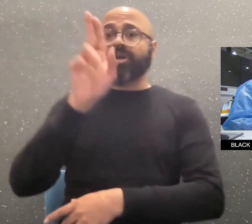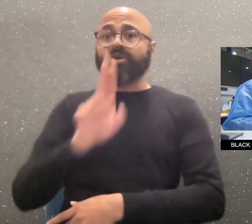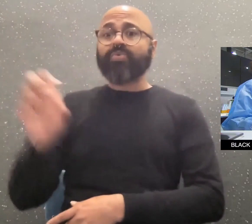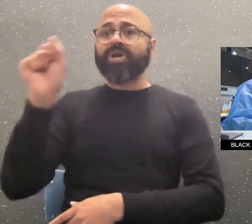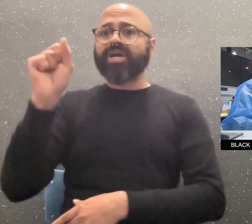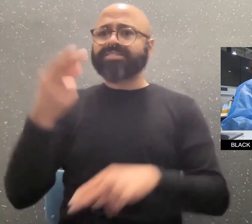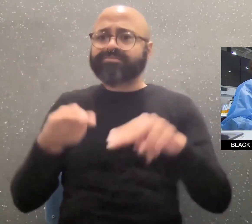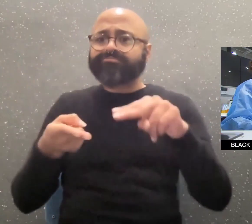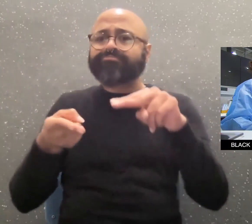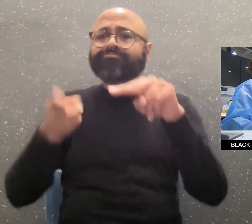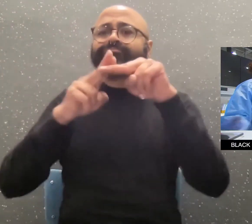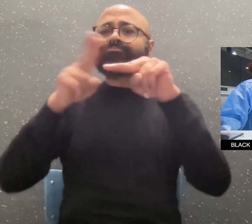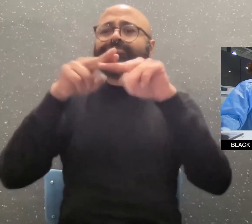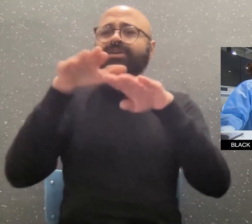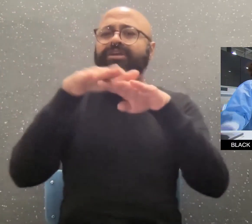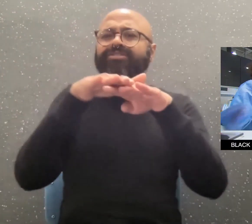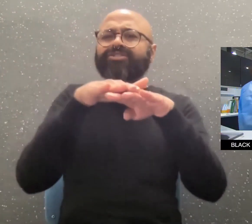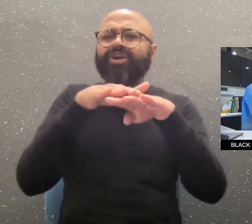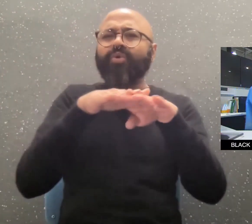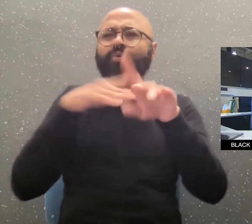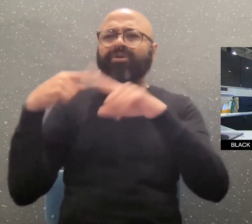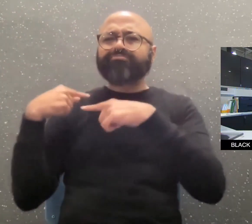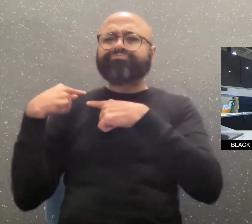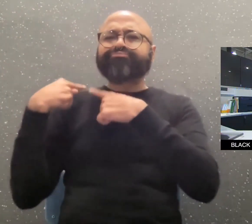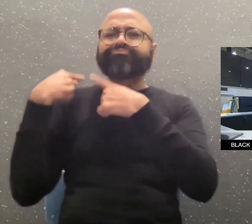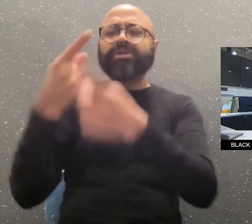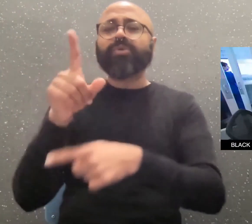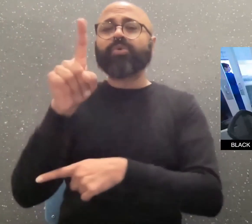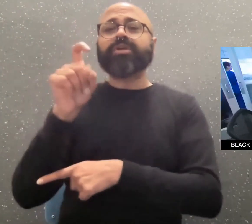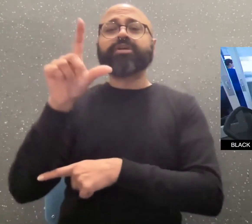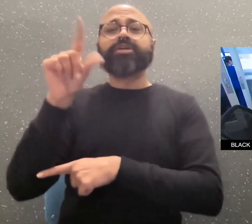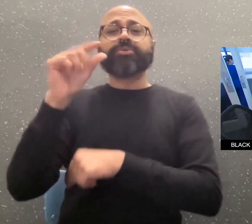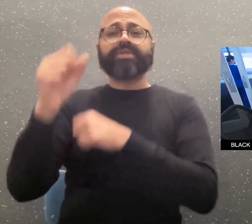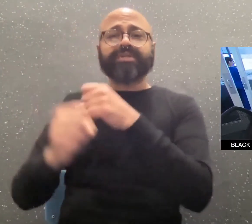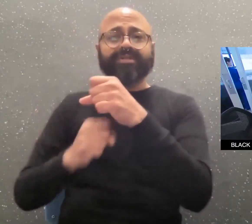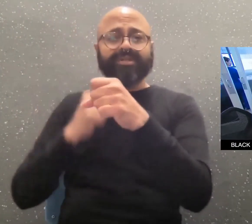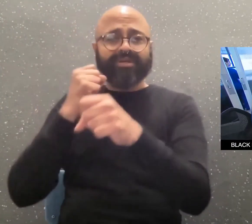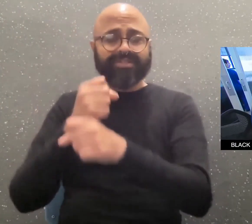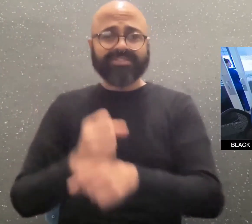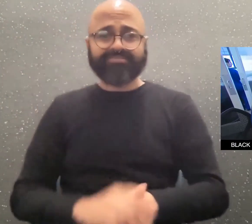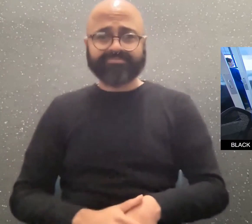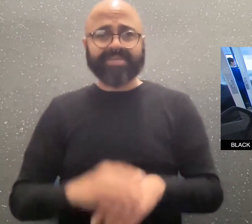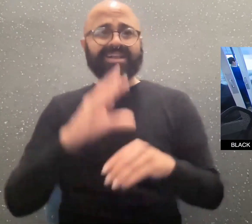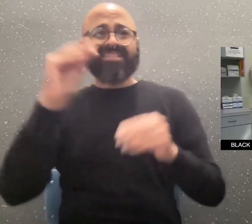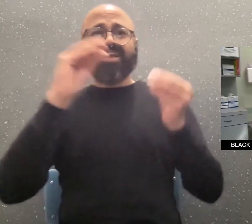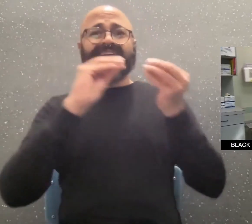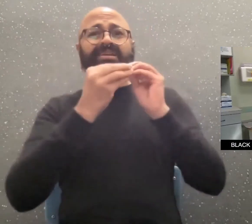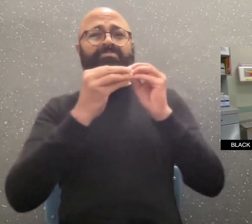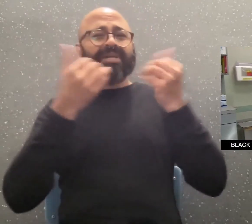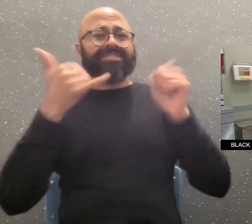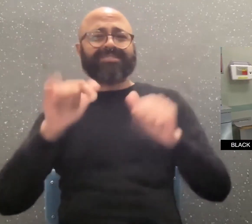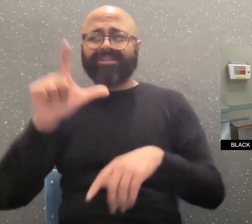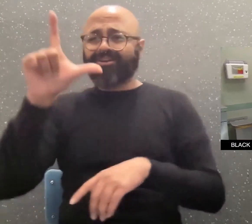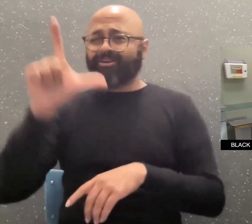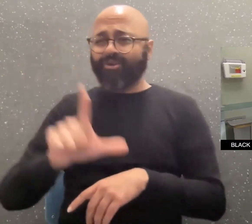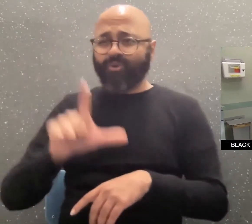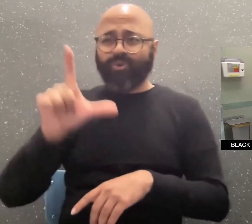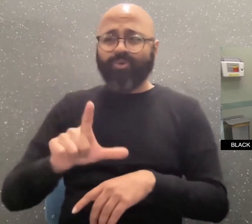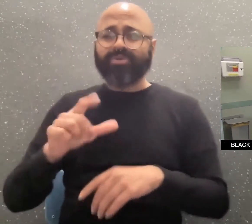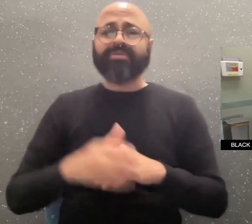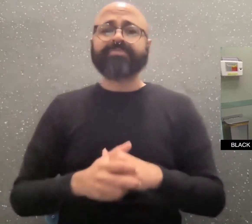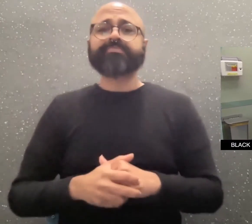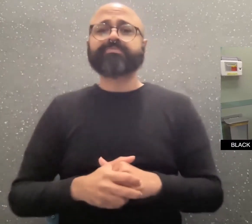physicians in the US has risen very slowly over the past 120 years and the number is still very